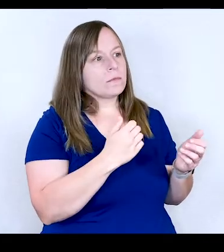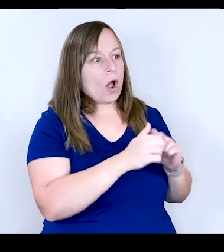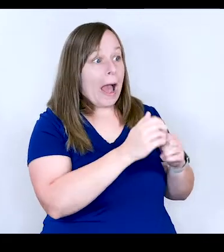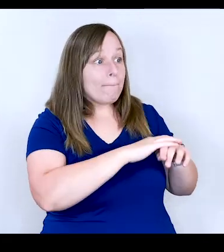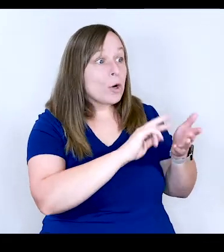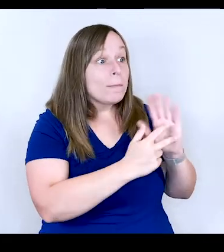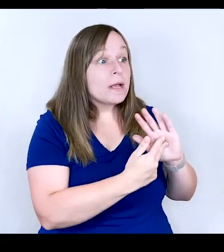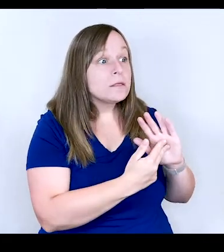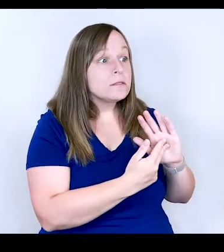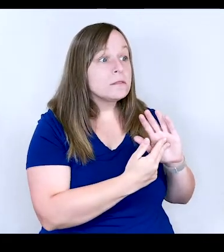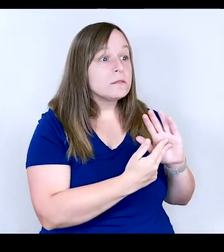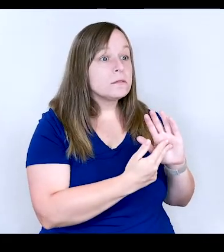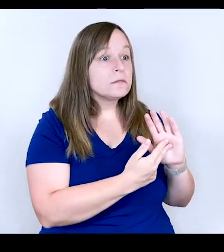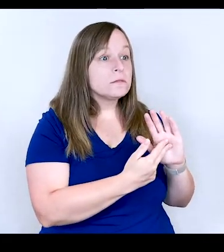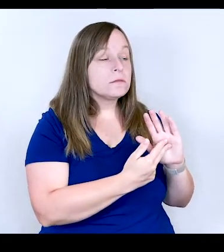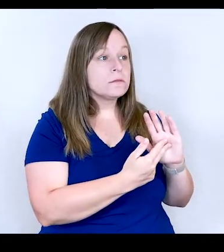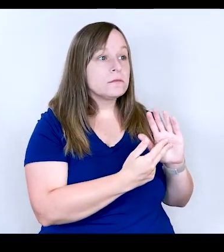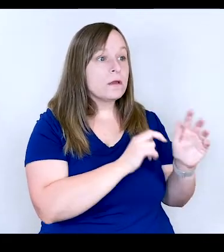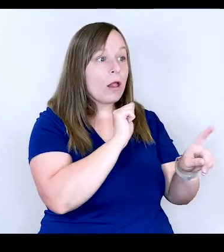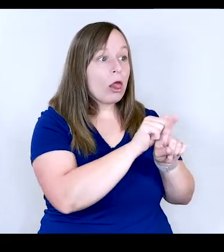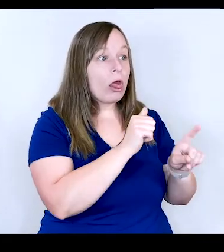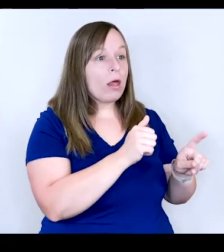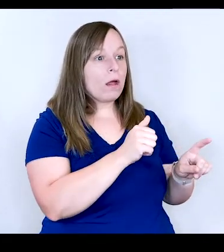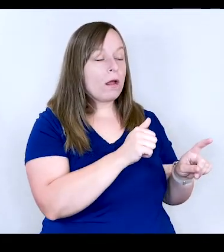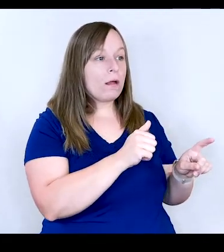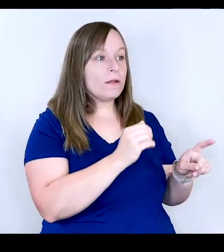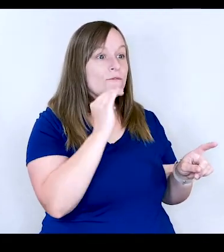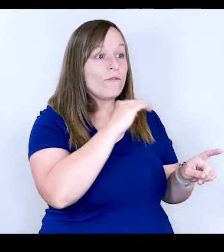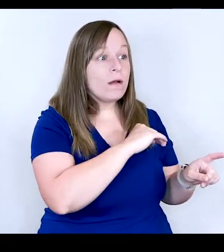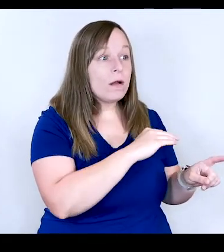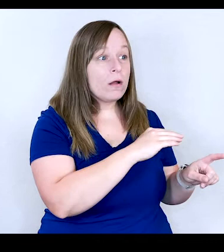on purpose?" "You locked yourself out at the apartment twice in a month. You're doing it